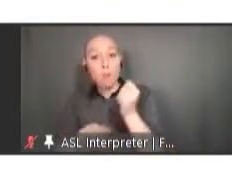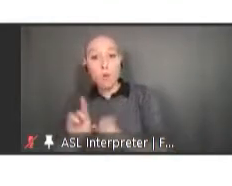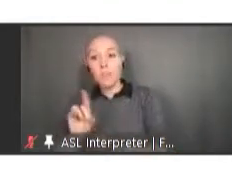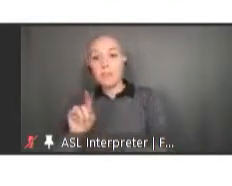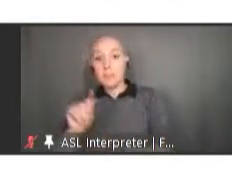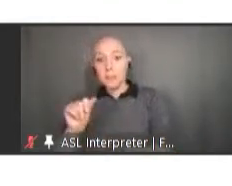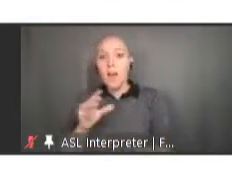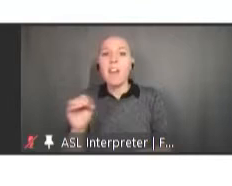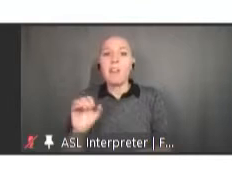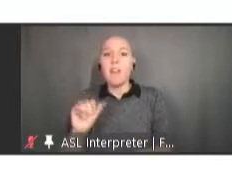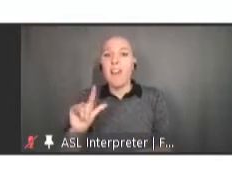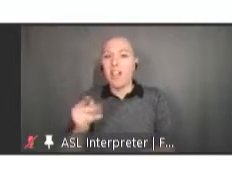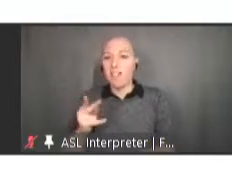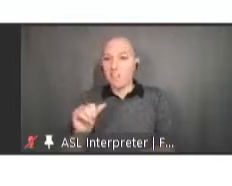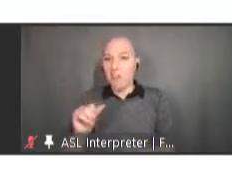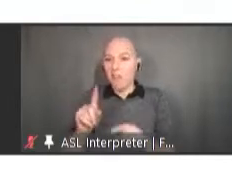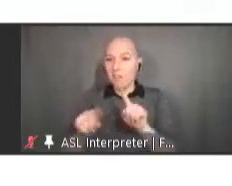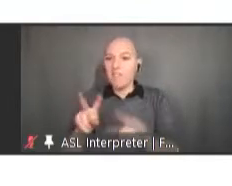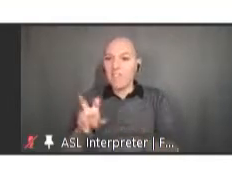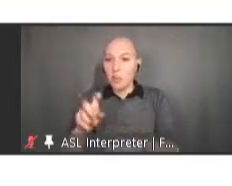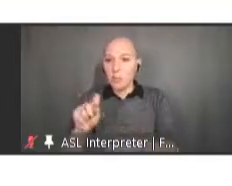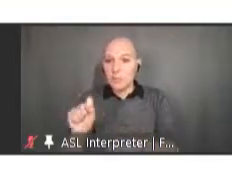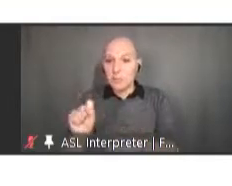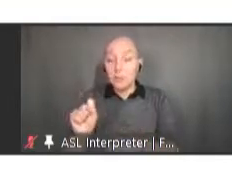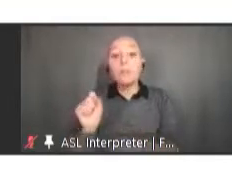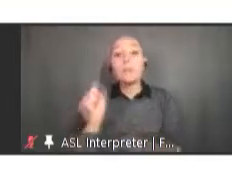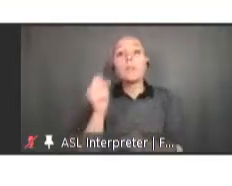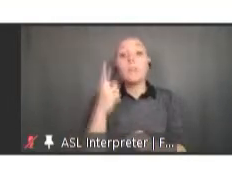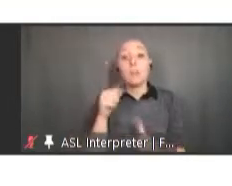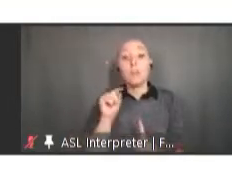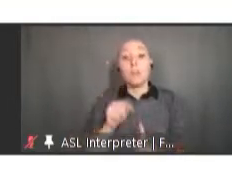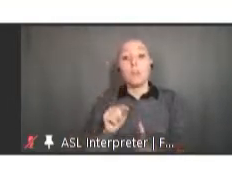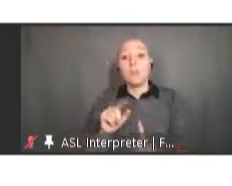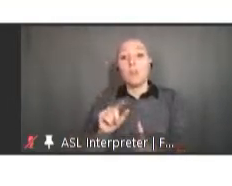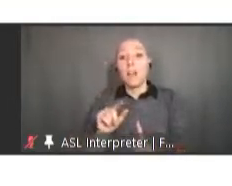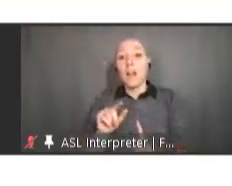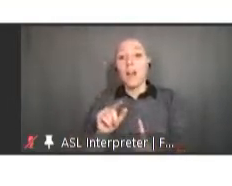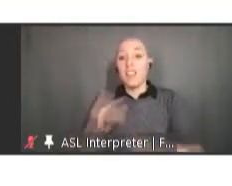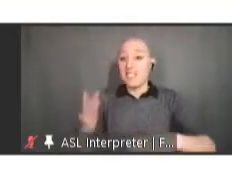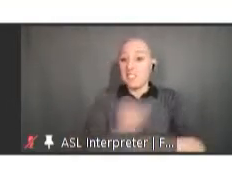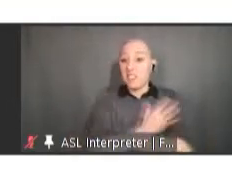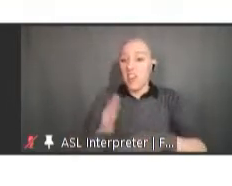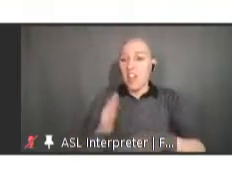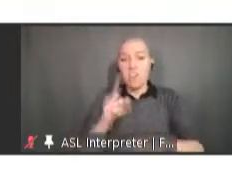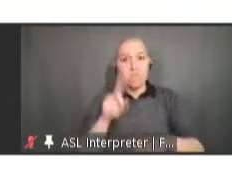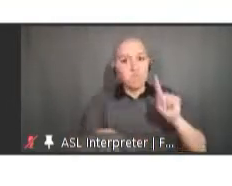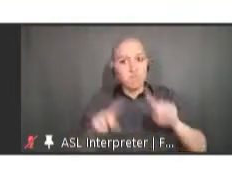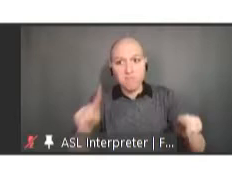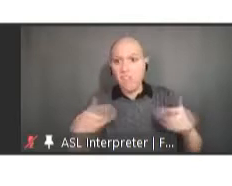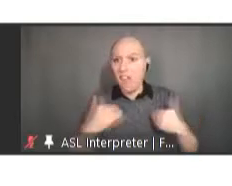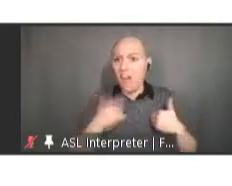I know the log scale of the antibody binding and that there really is quite a variance among the antibody levels elicited by the different vaccines.